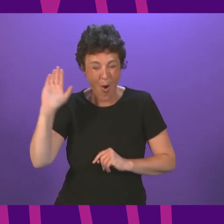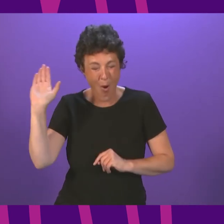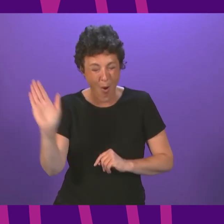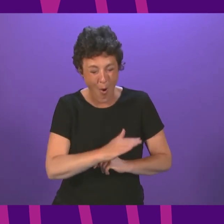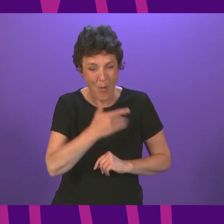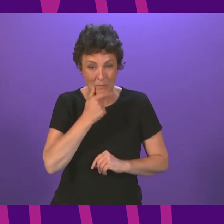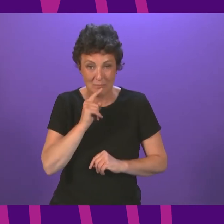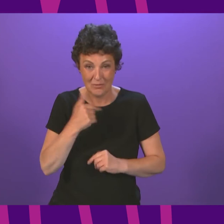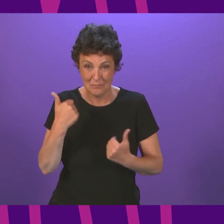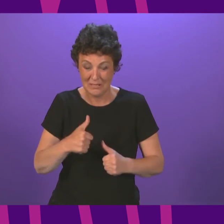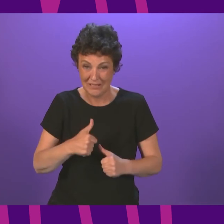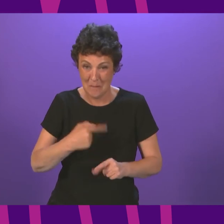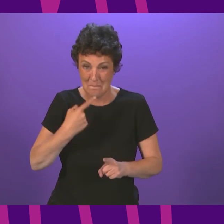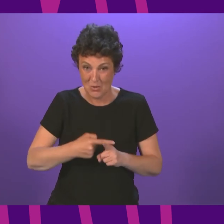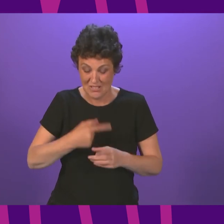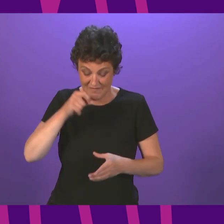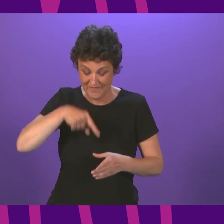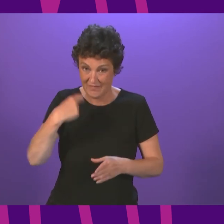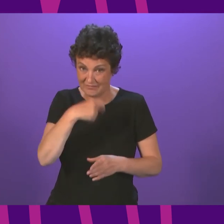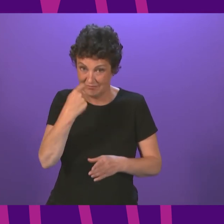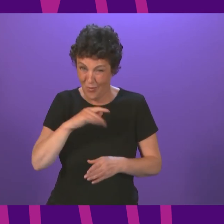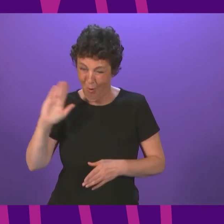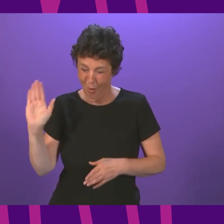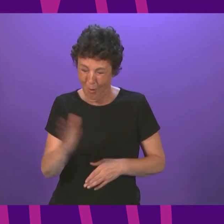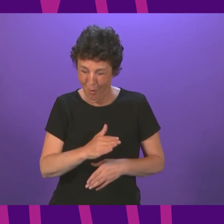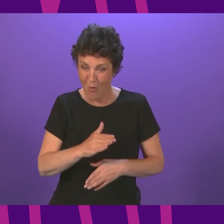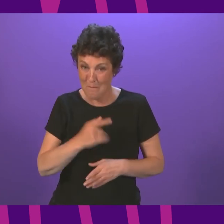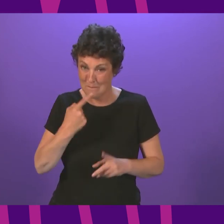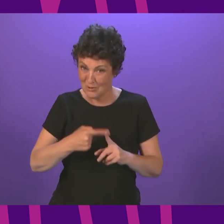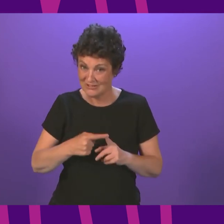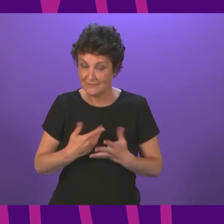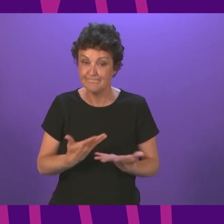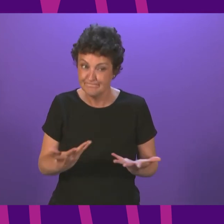all levels of Covid restrictions. Let me be clear again that the only area of concern